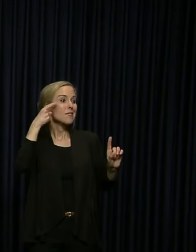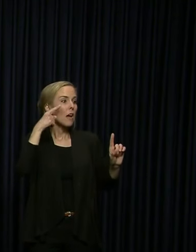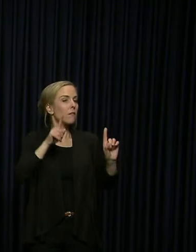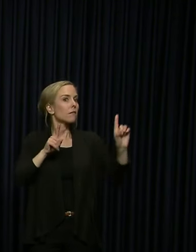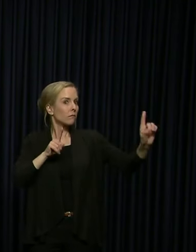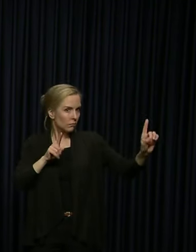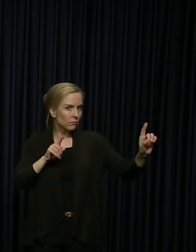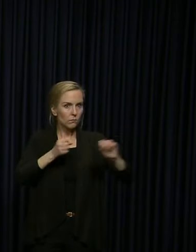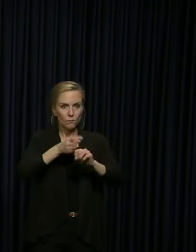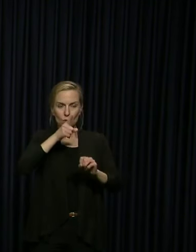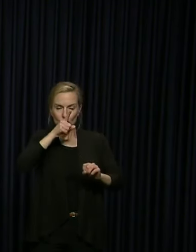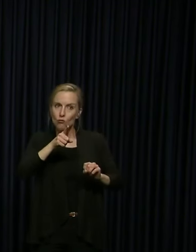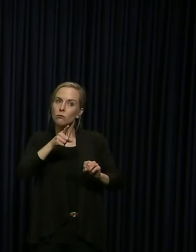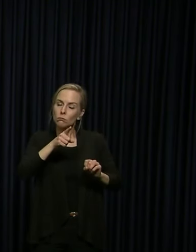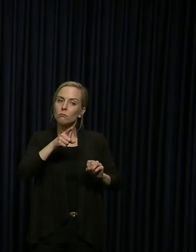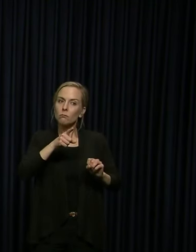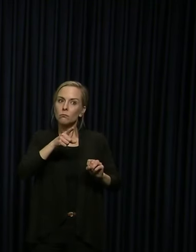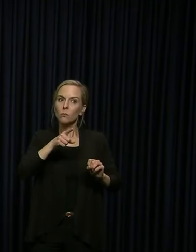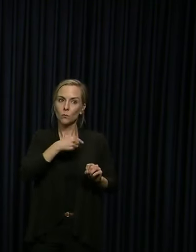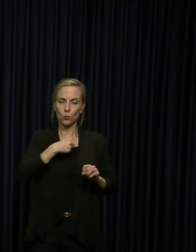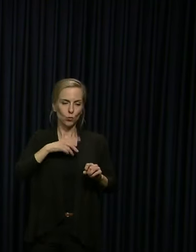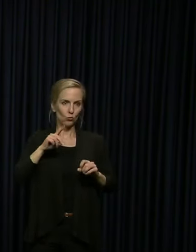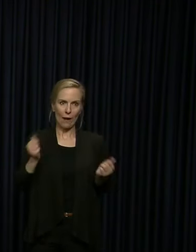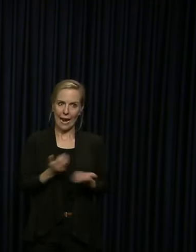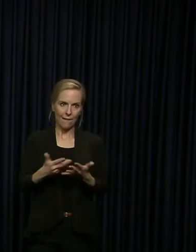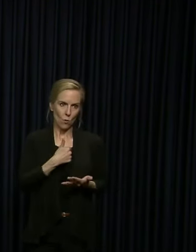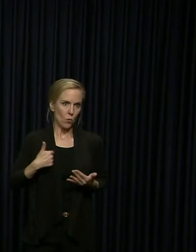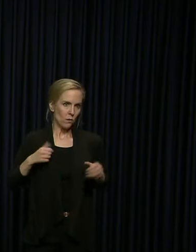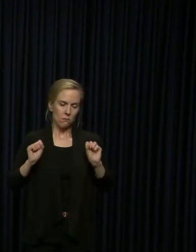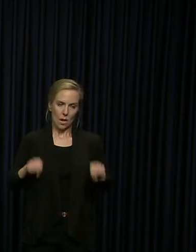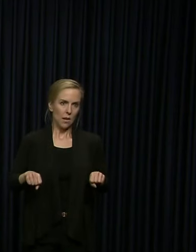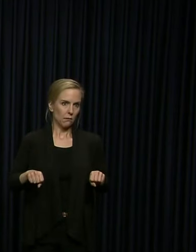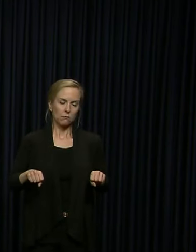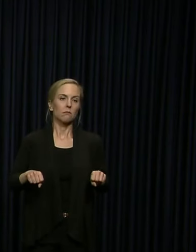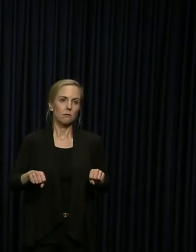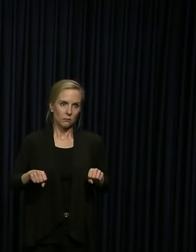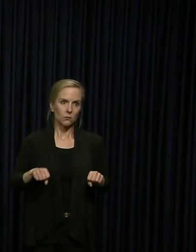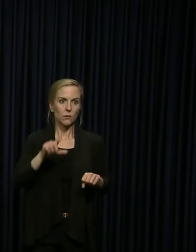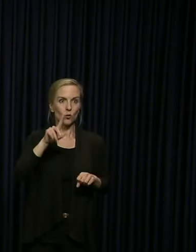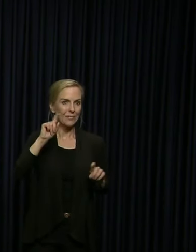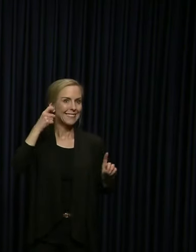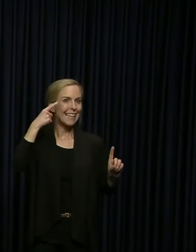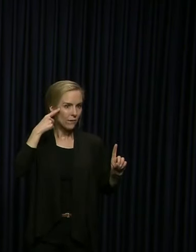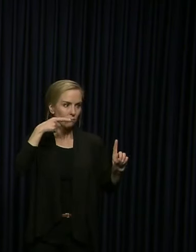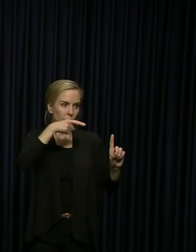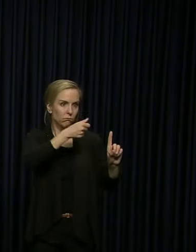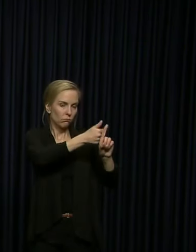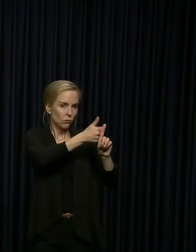WE DO THERE IS THE DIFFERENCE IN ALMOST 2,000 KENTUCKIANS.